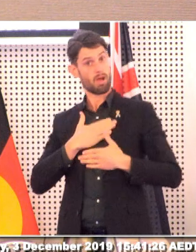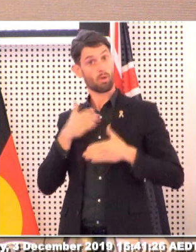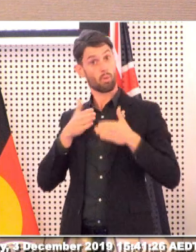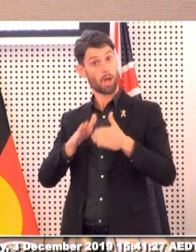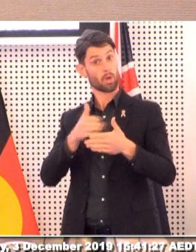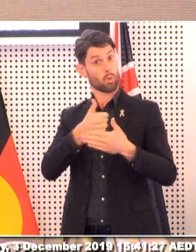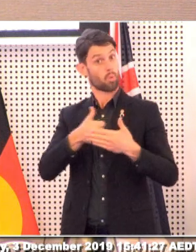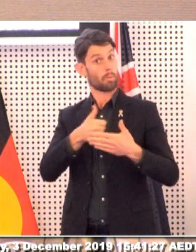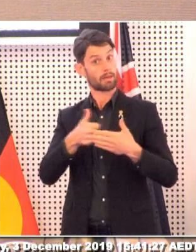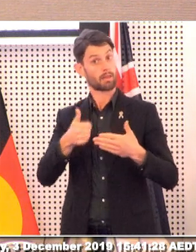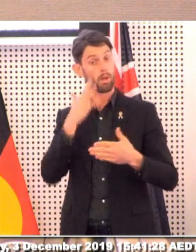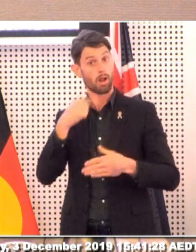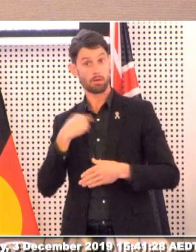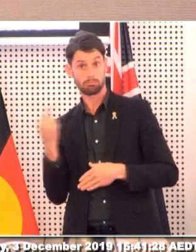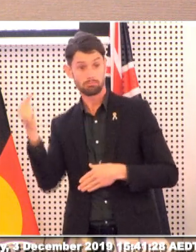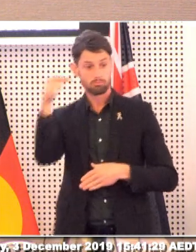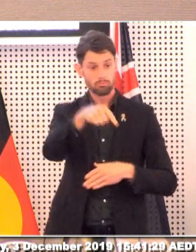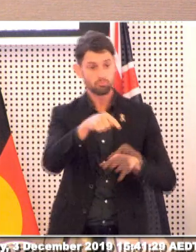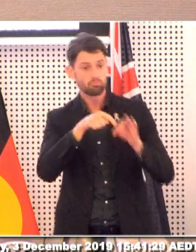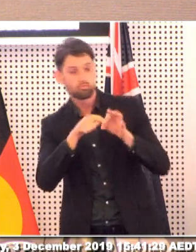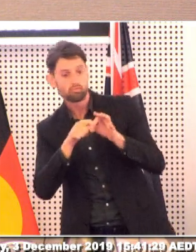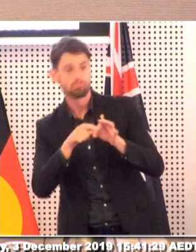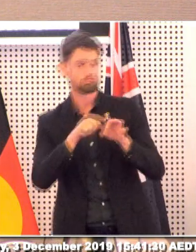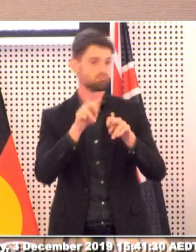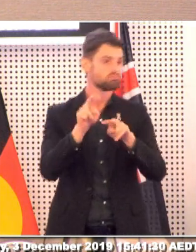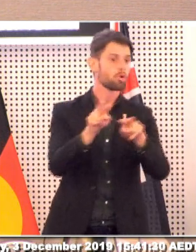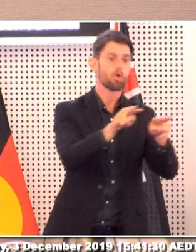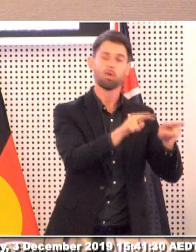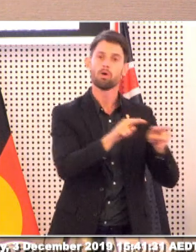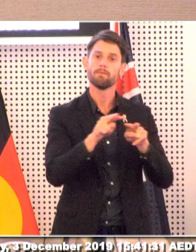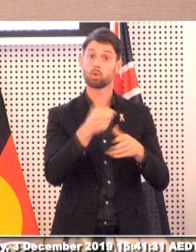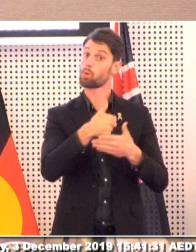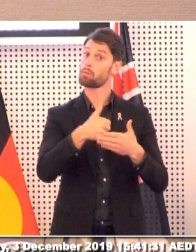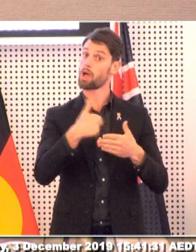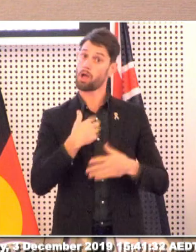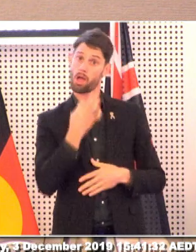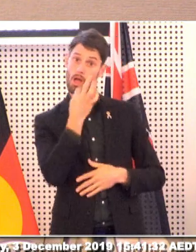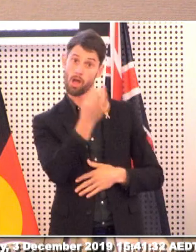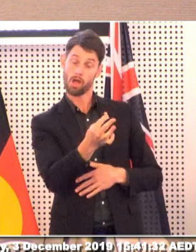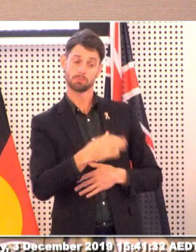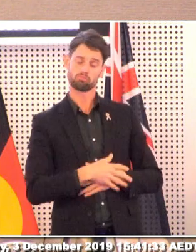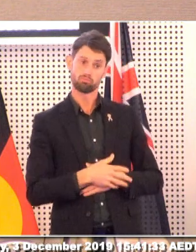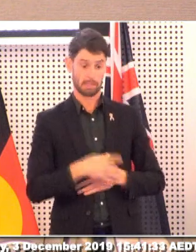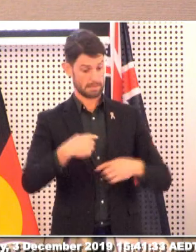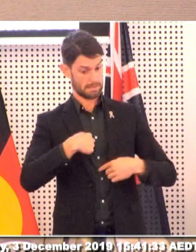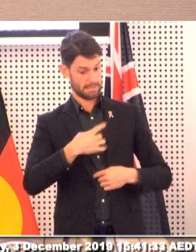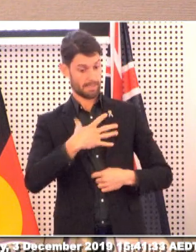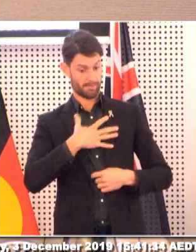inquiries and observing, asking the question would I like to actually live in that – in that home.